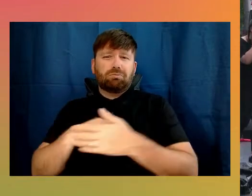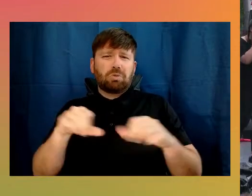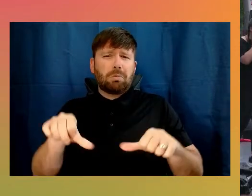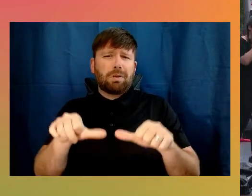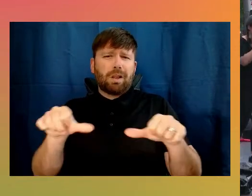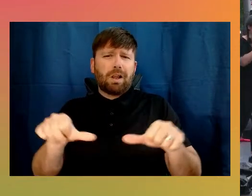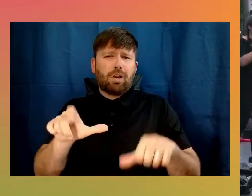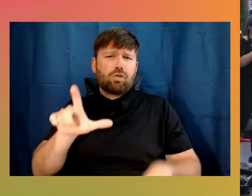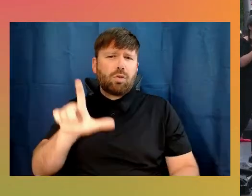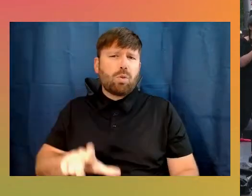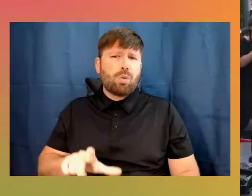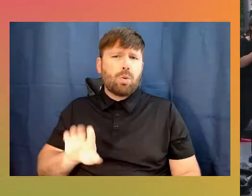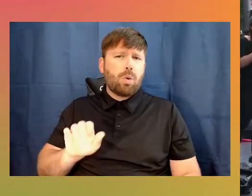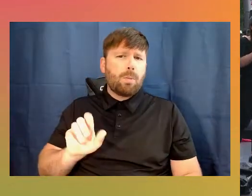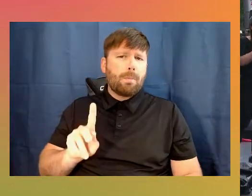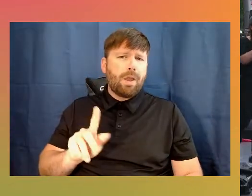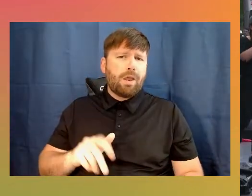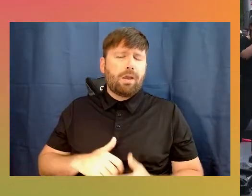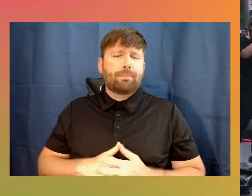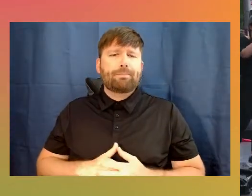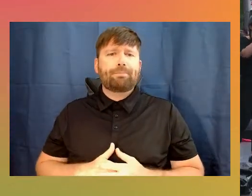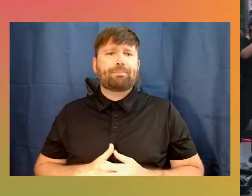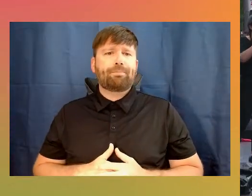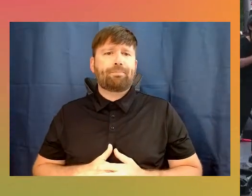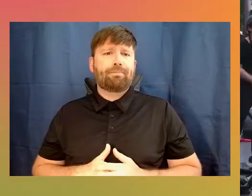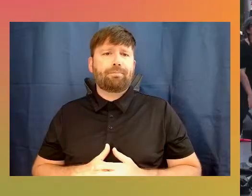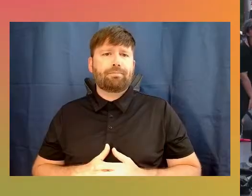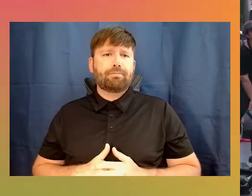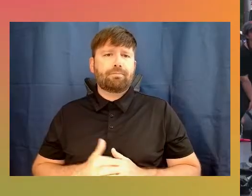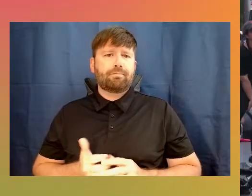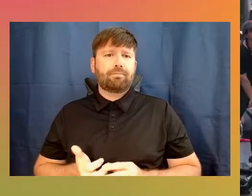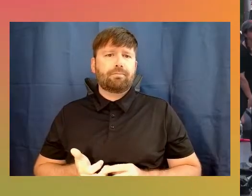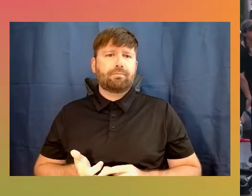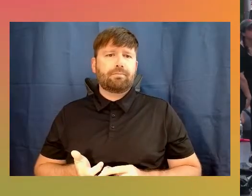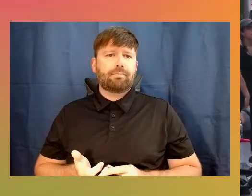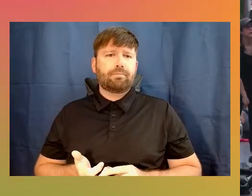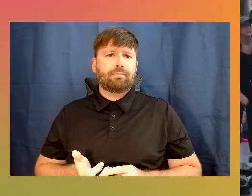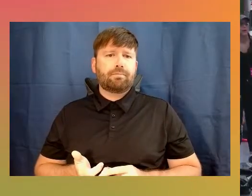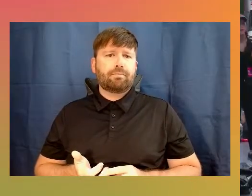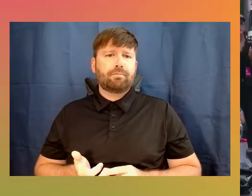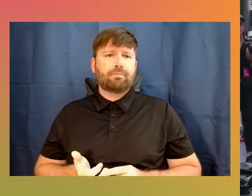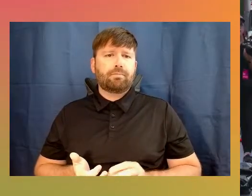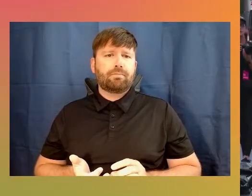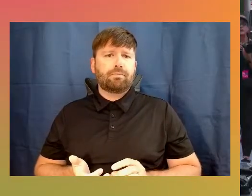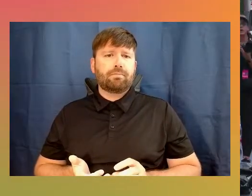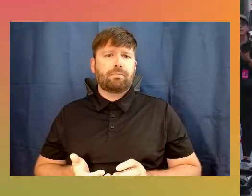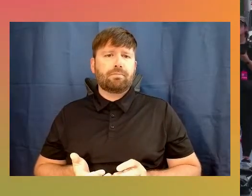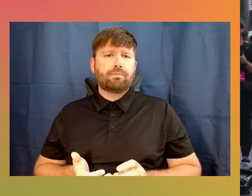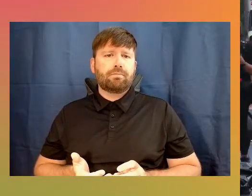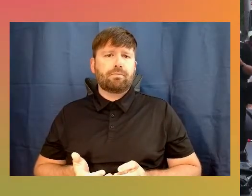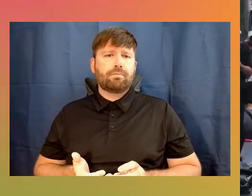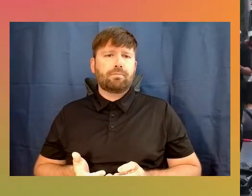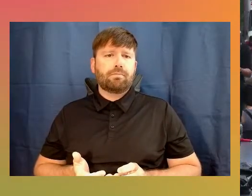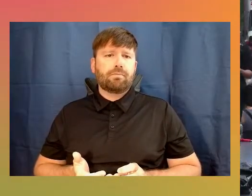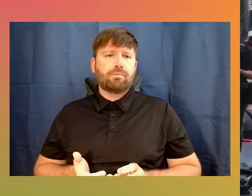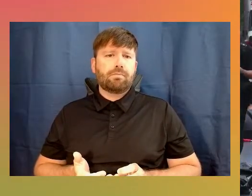MAYBE ROCK A LITTLE SIDE TO